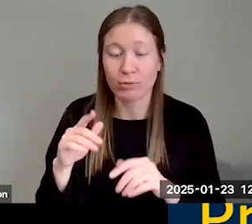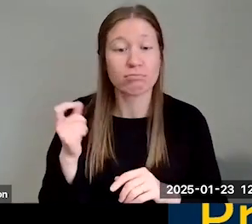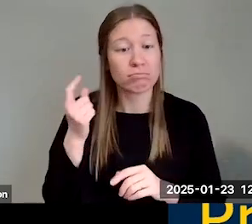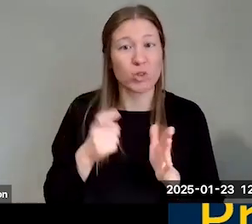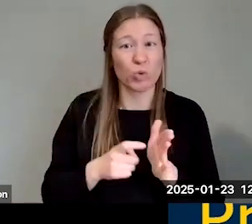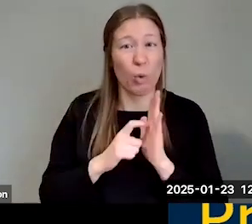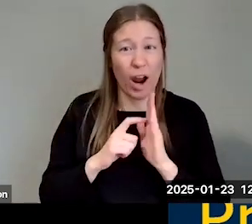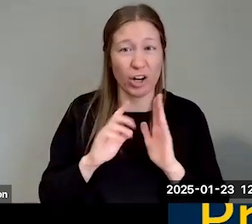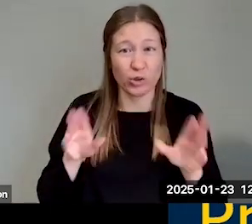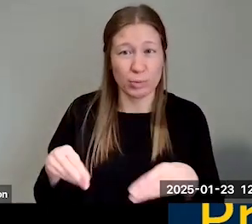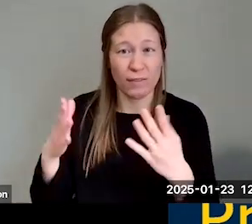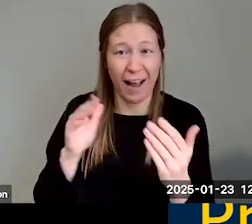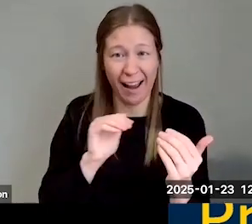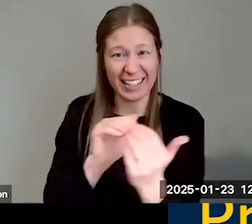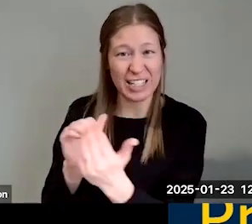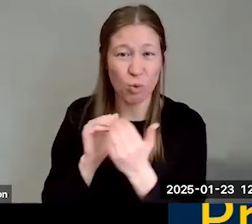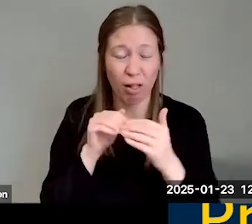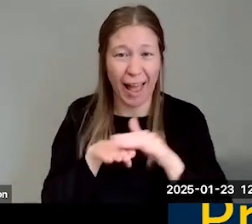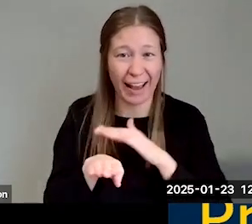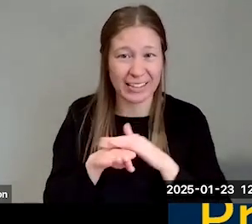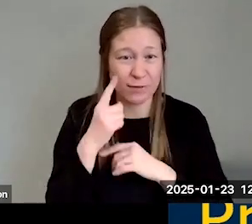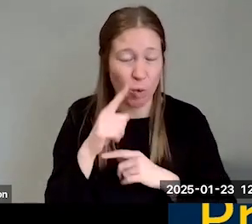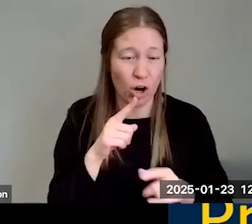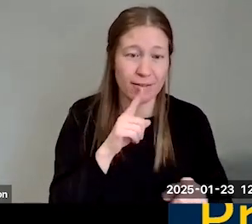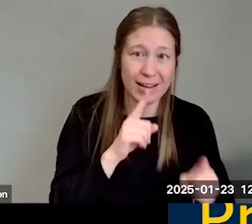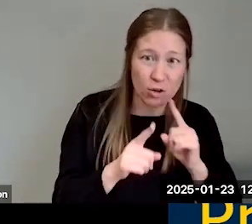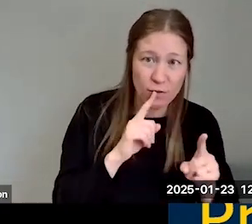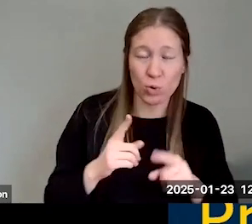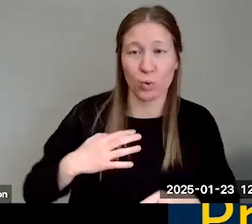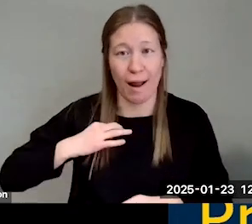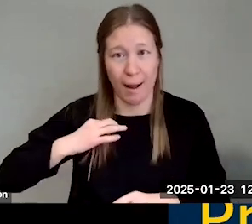to the interview, application or pre-offer phases